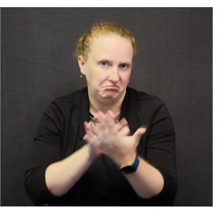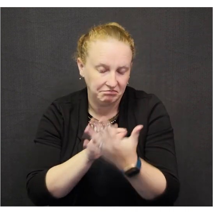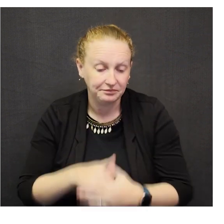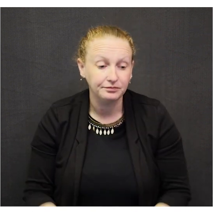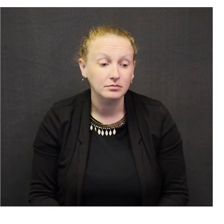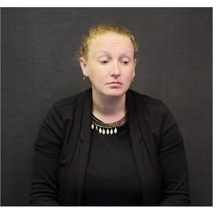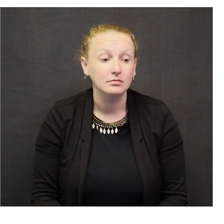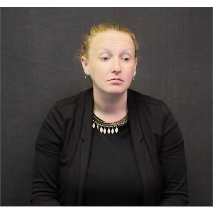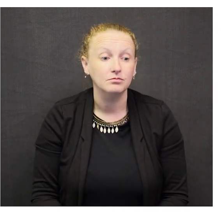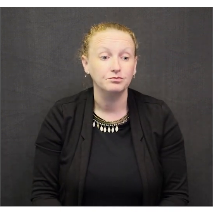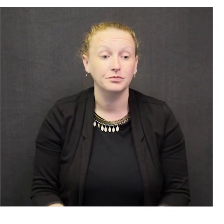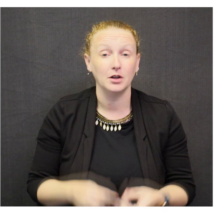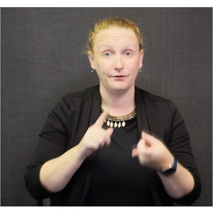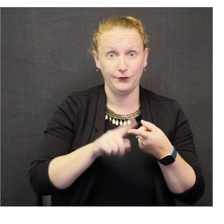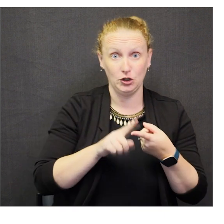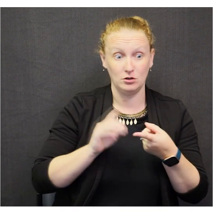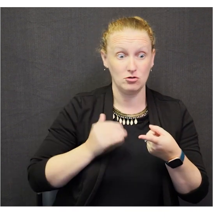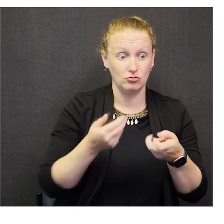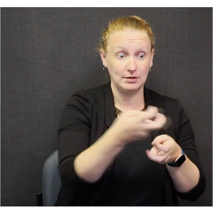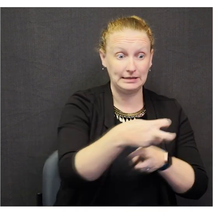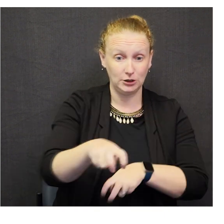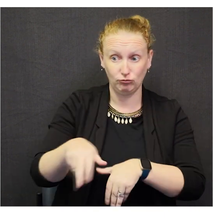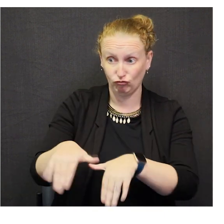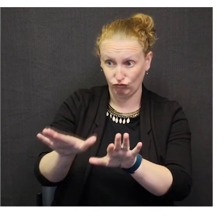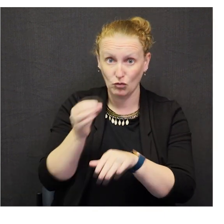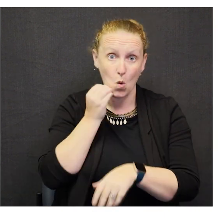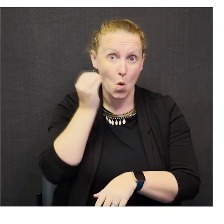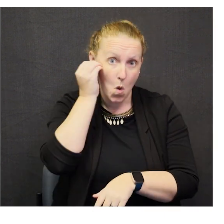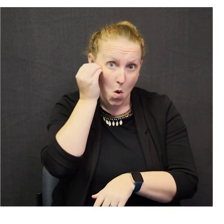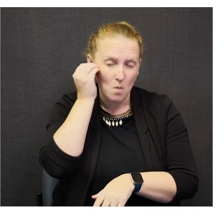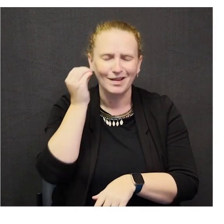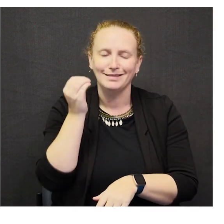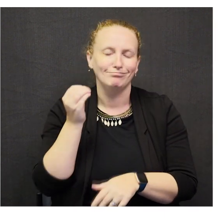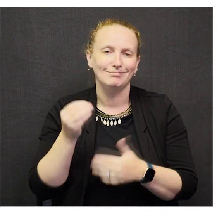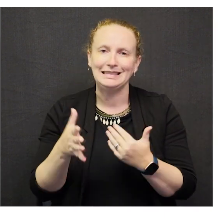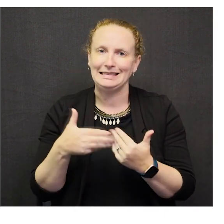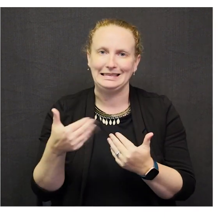Most interpreters were able to bring their device home, plug it in and have been working